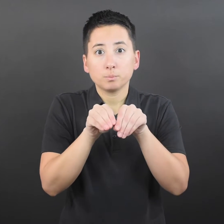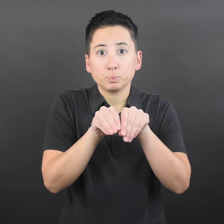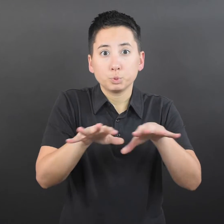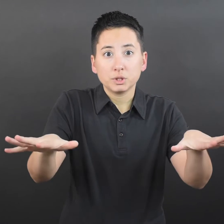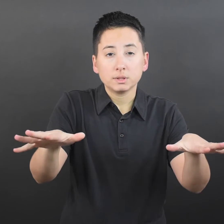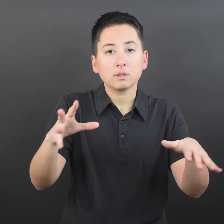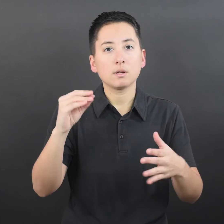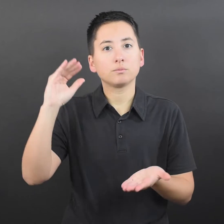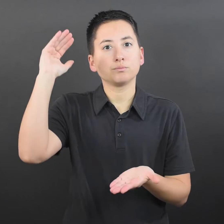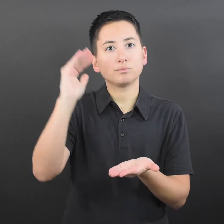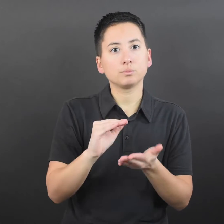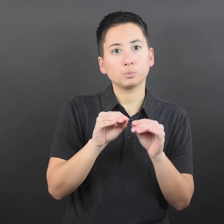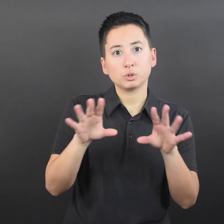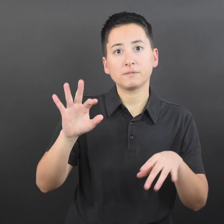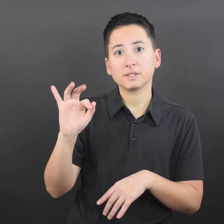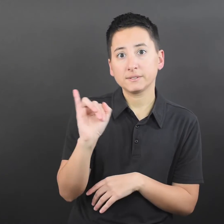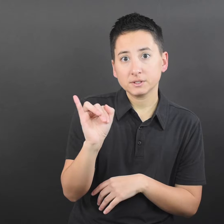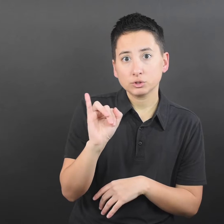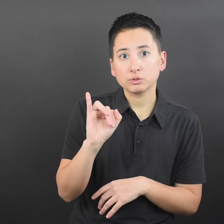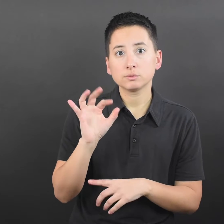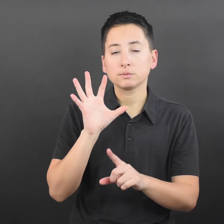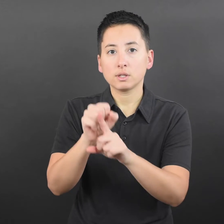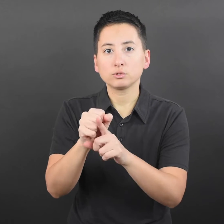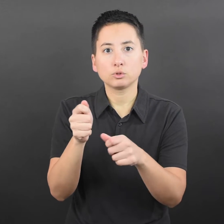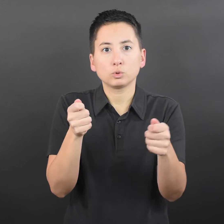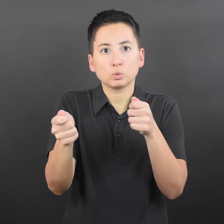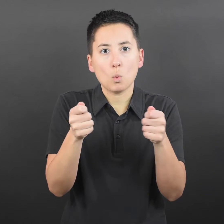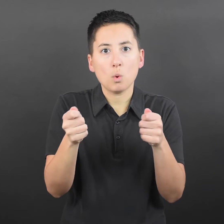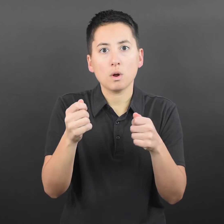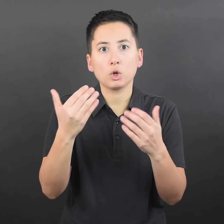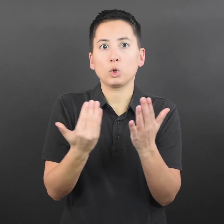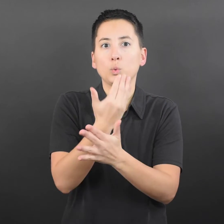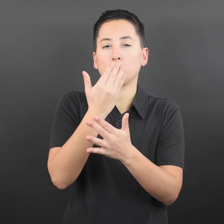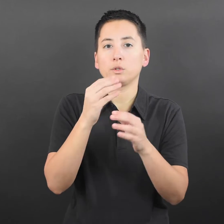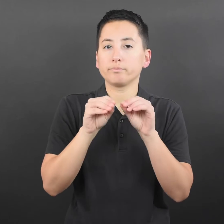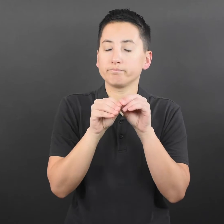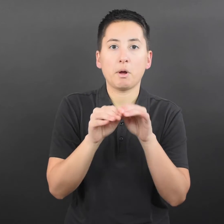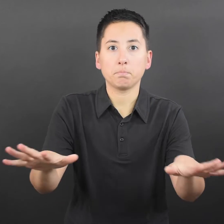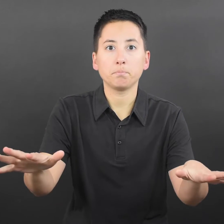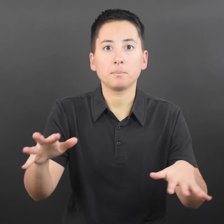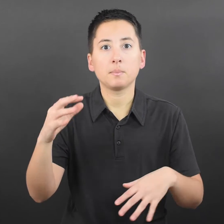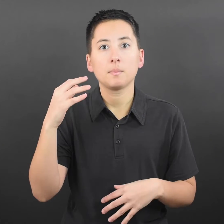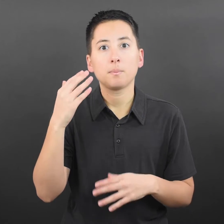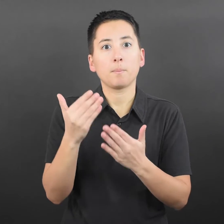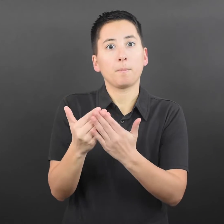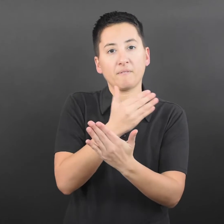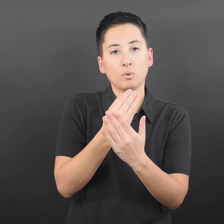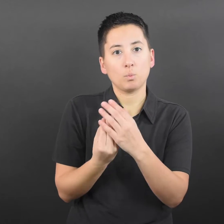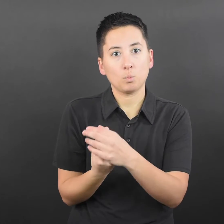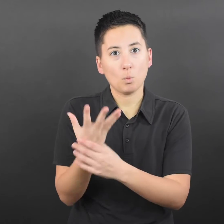and reduce the spread of infection, catching and controlling new outbreaks before they are able to grow.” 7.